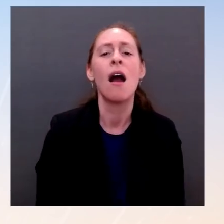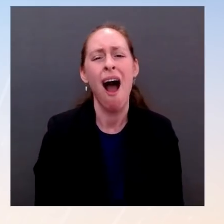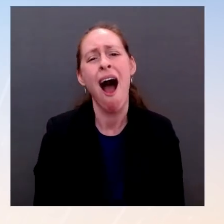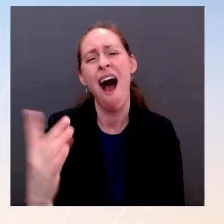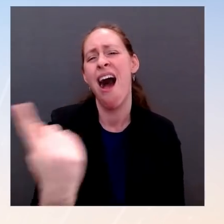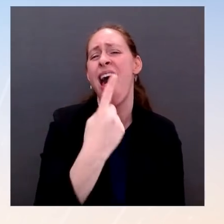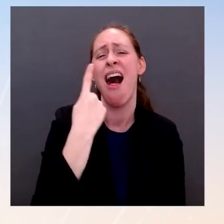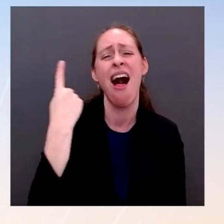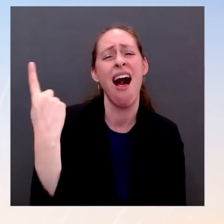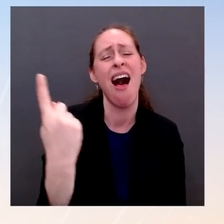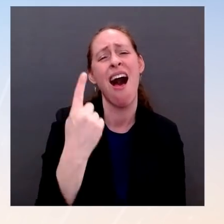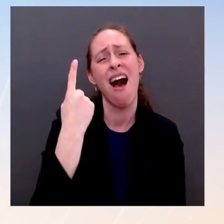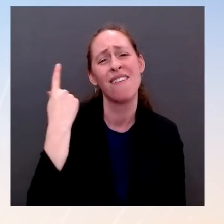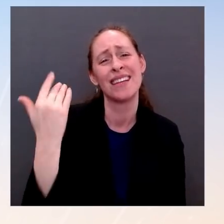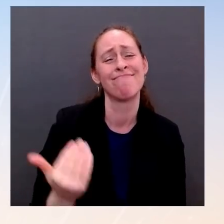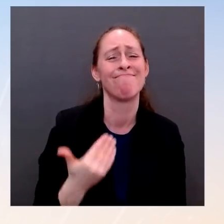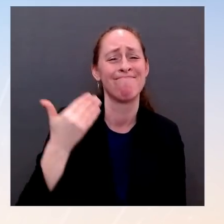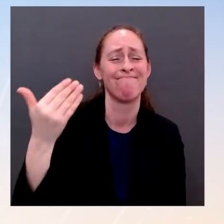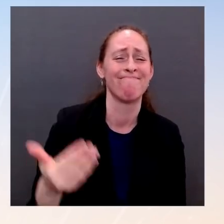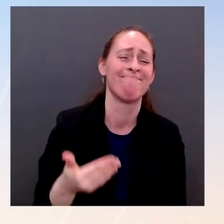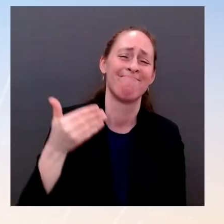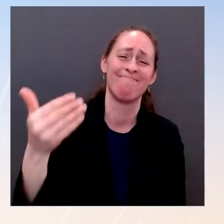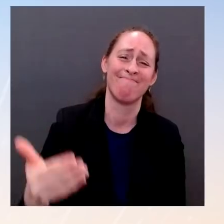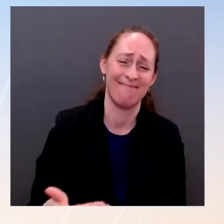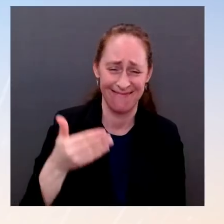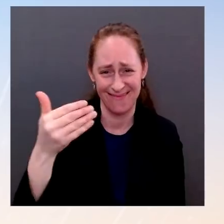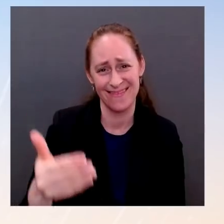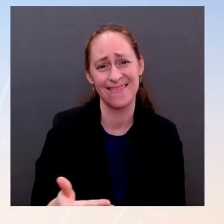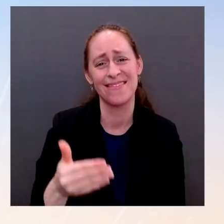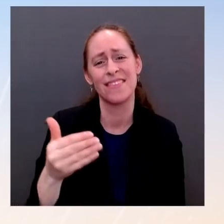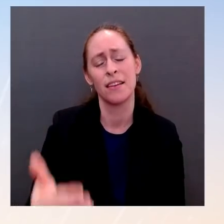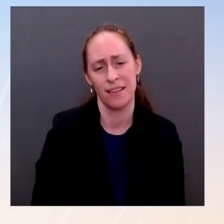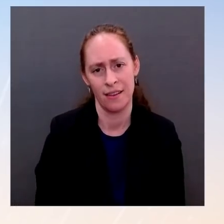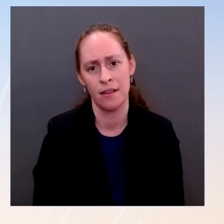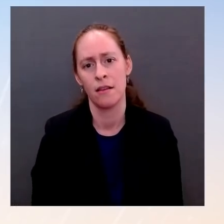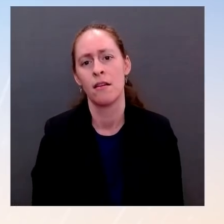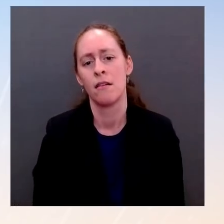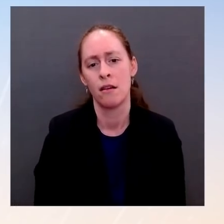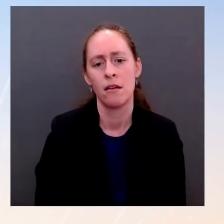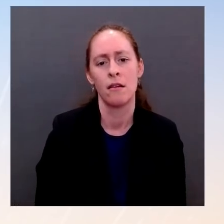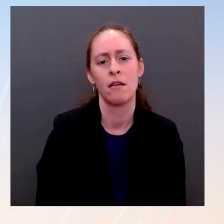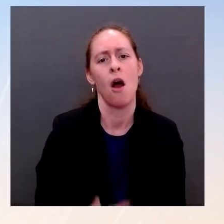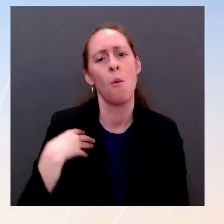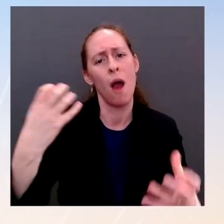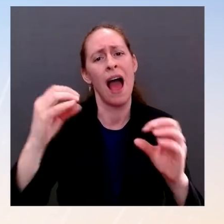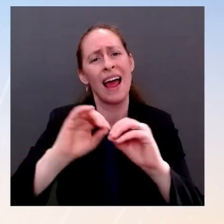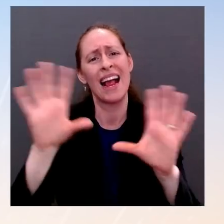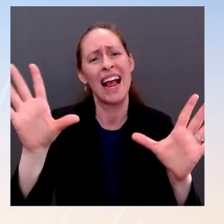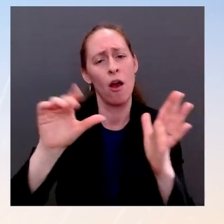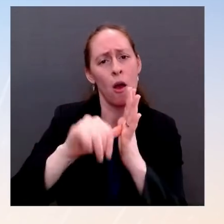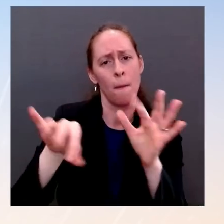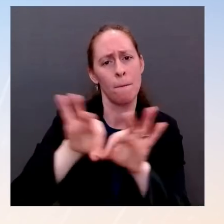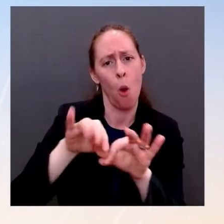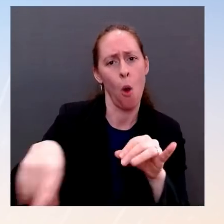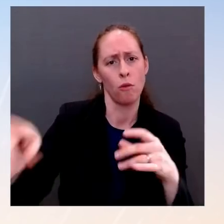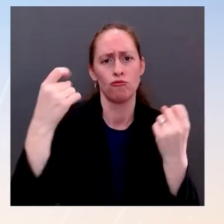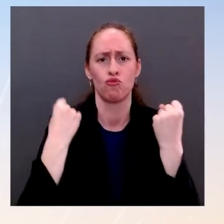The key is to have the resilience to be able to detect and rapidly recover from any destructive or destabilizing activity.